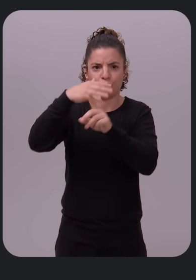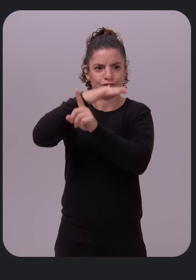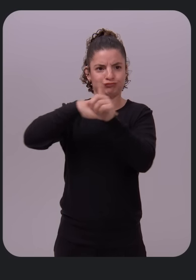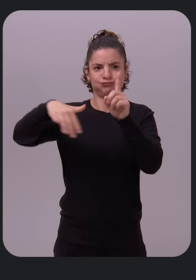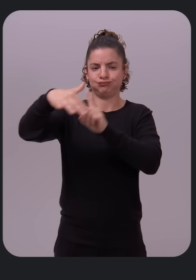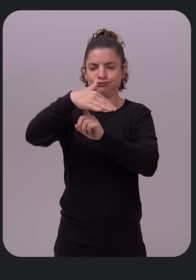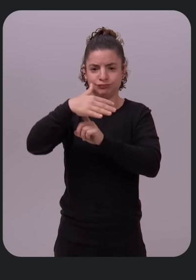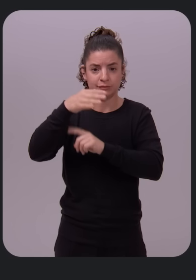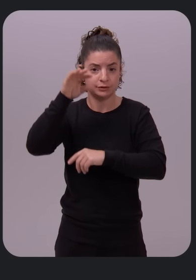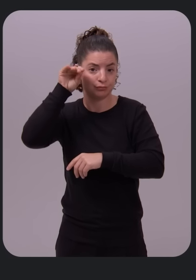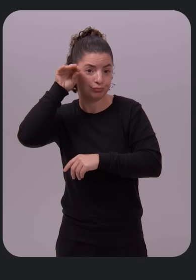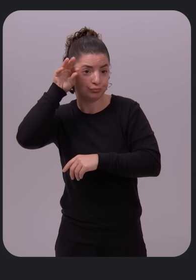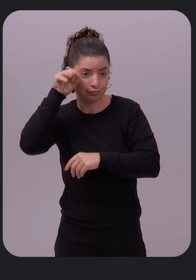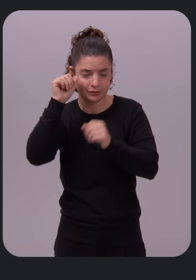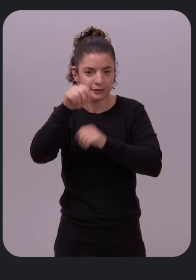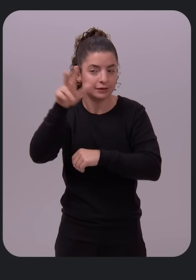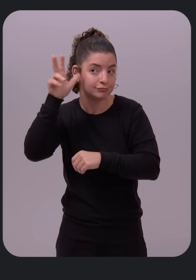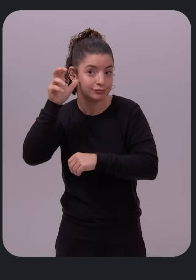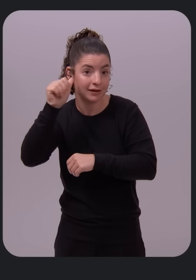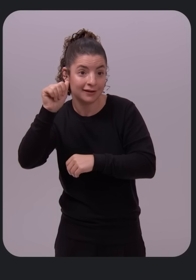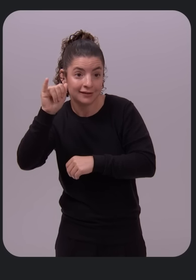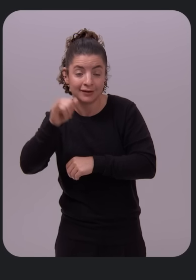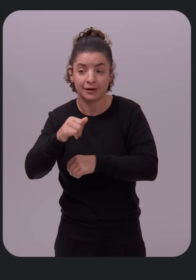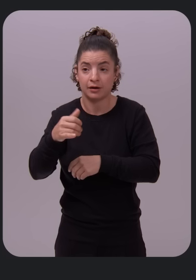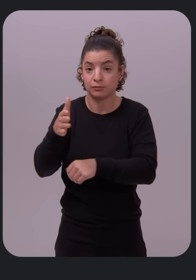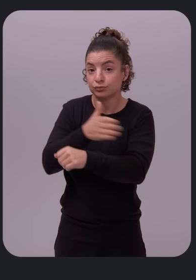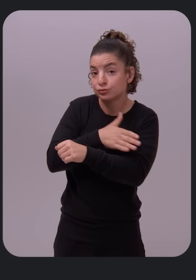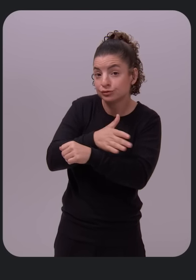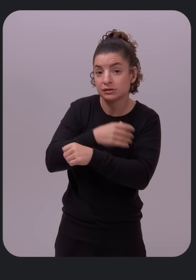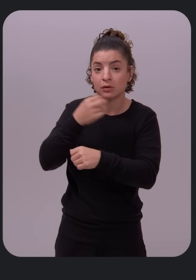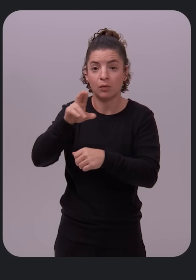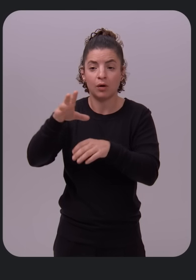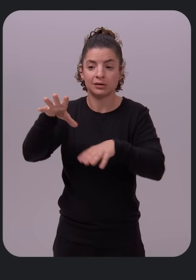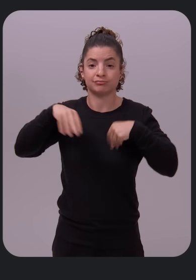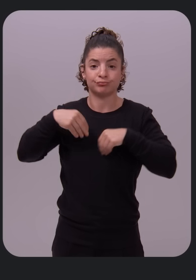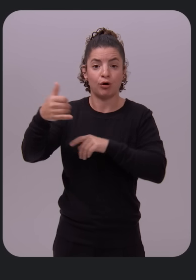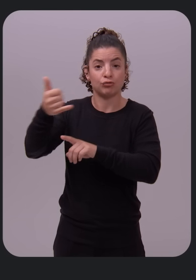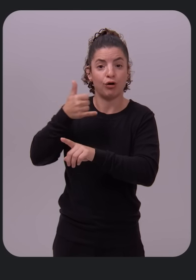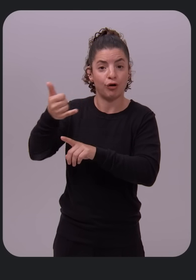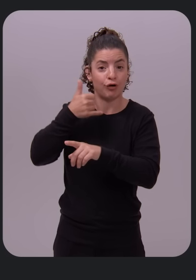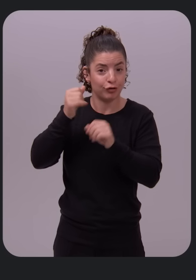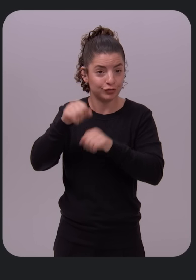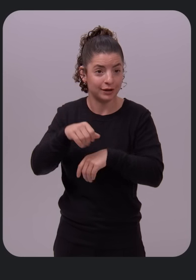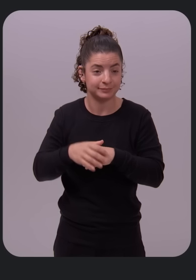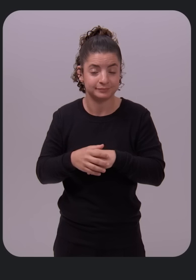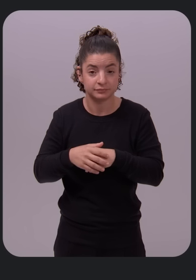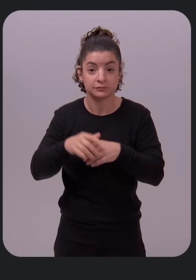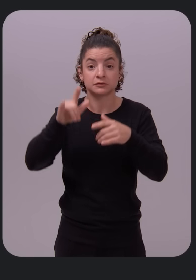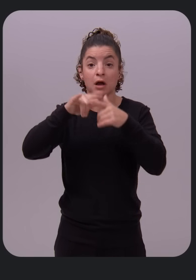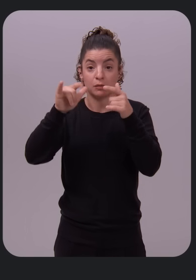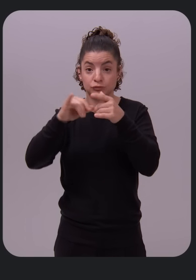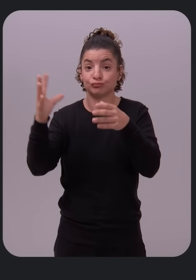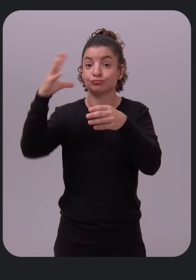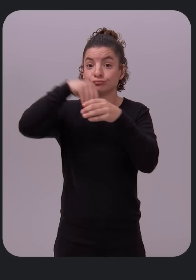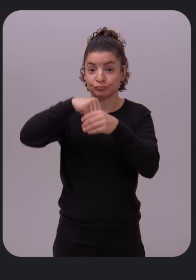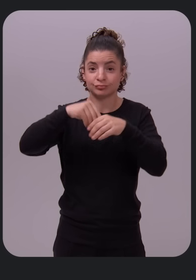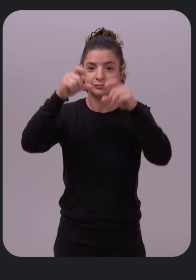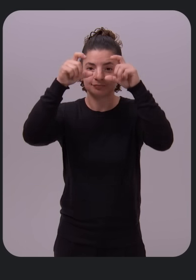Speakers let you listen to the AI, play music, or take calls. And an optional in-lens display privately